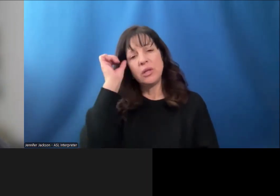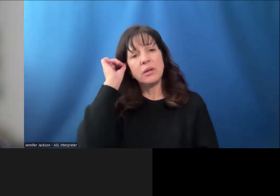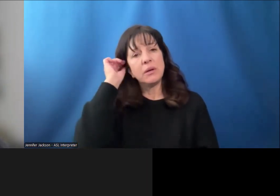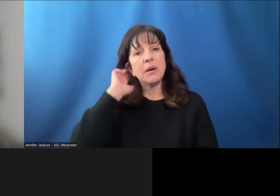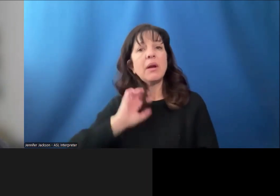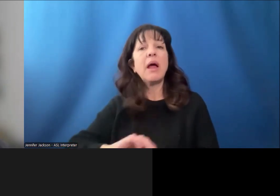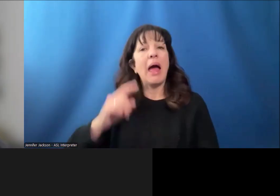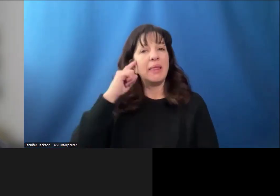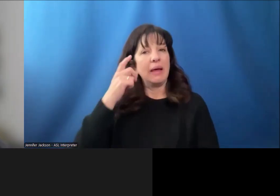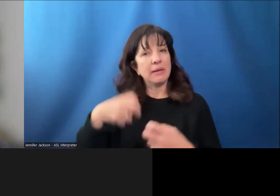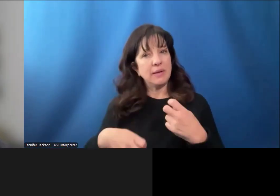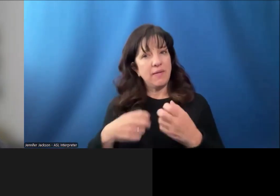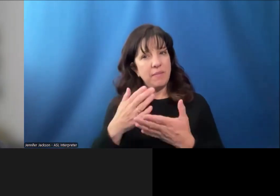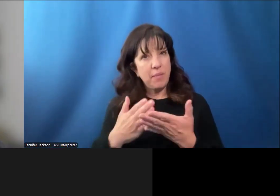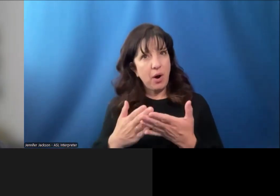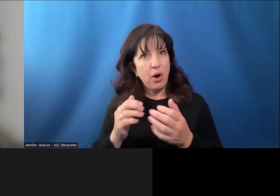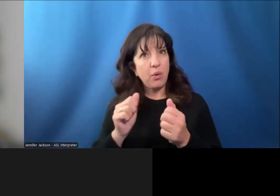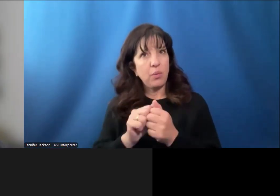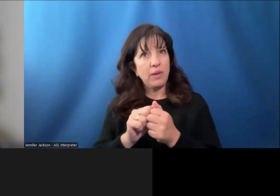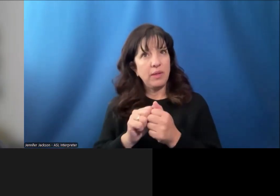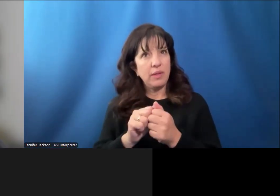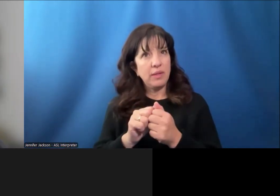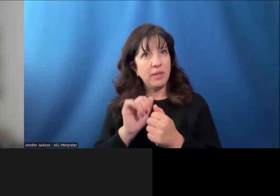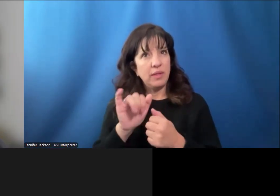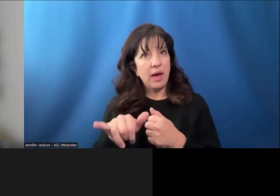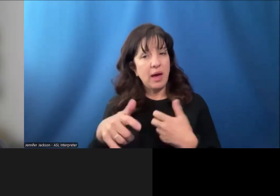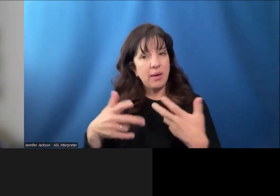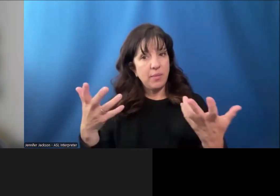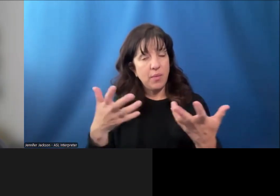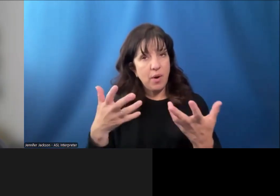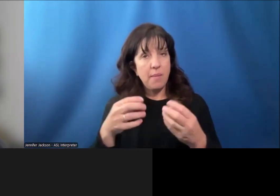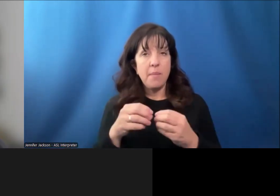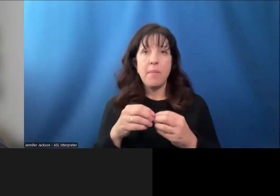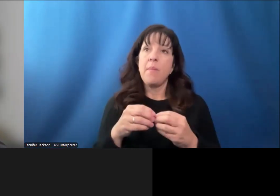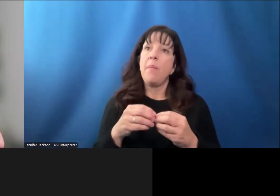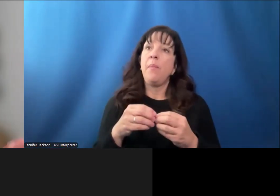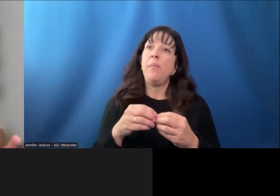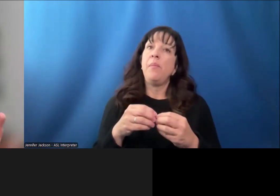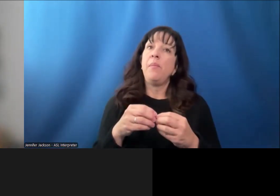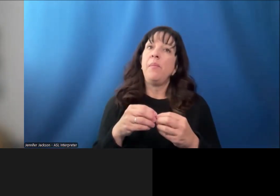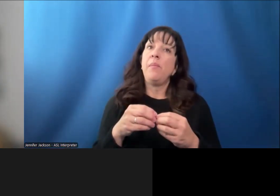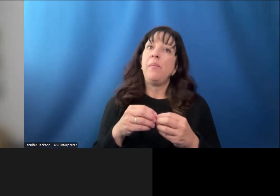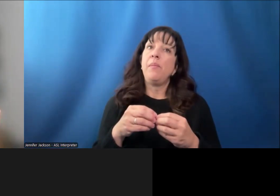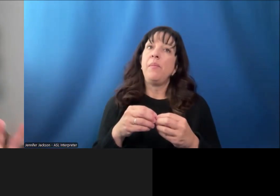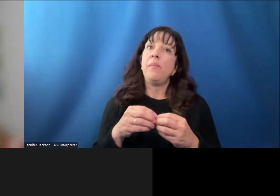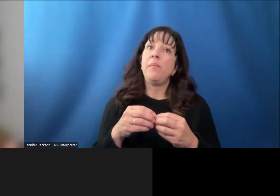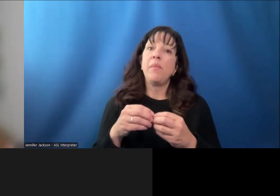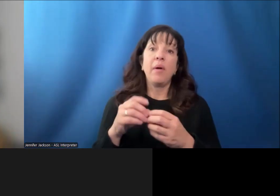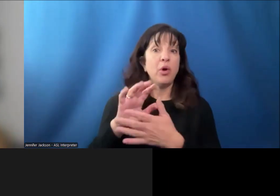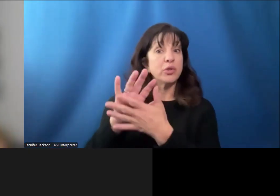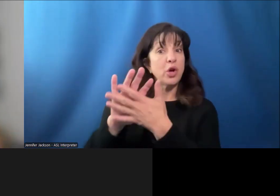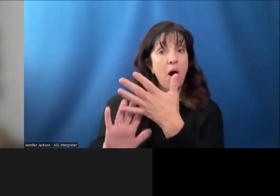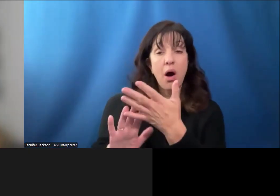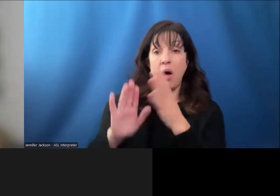tricky part with that is those are all Wonderful strategies,